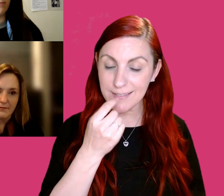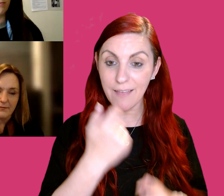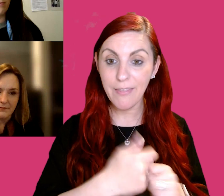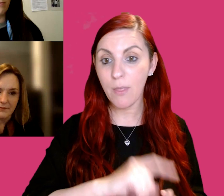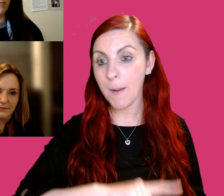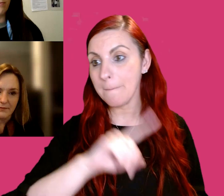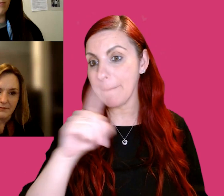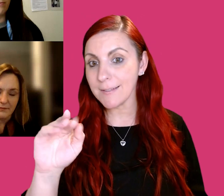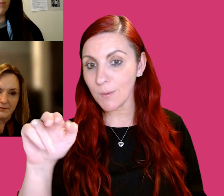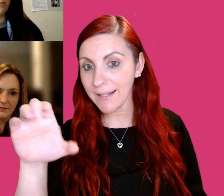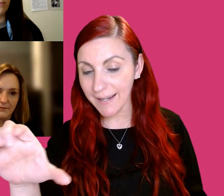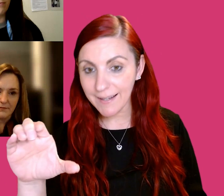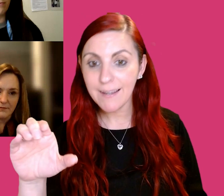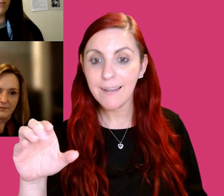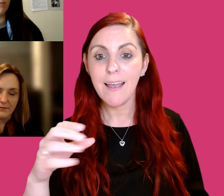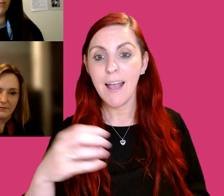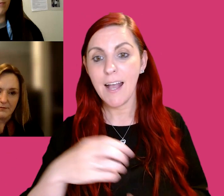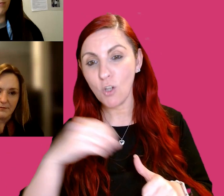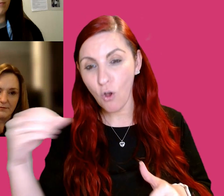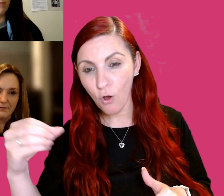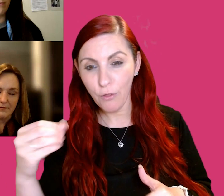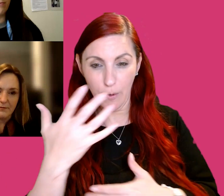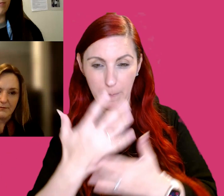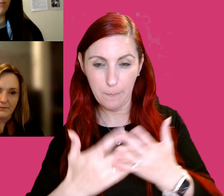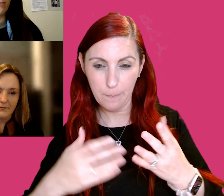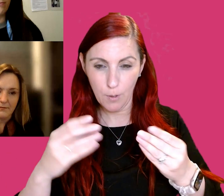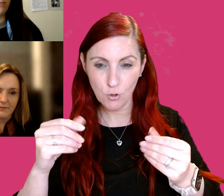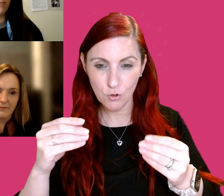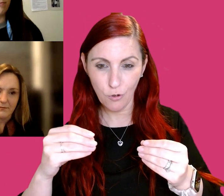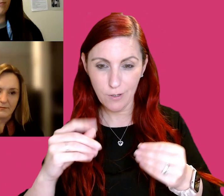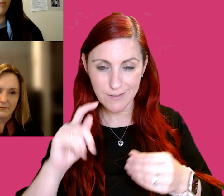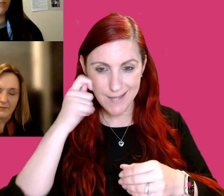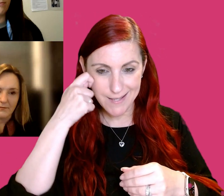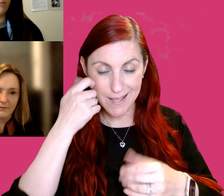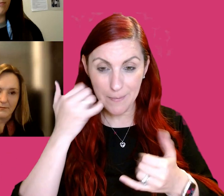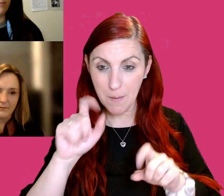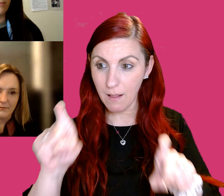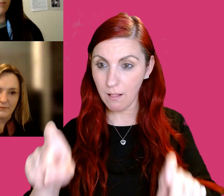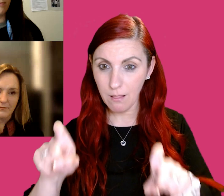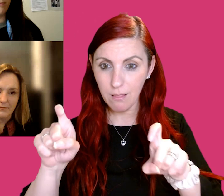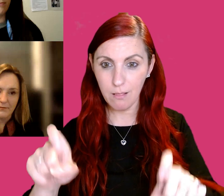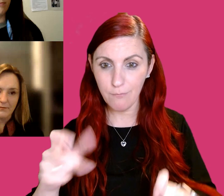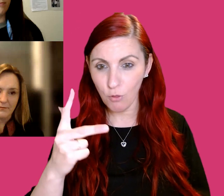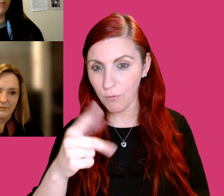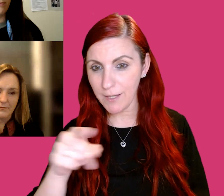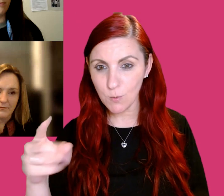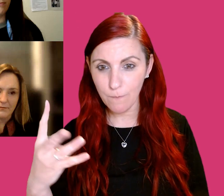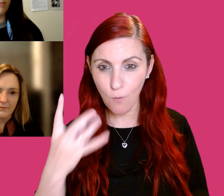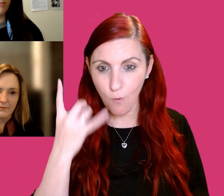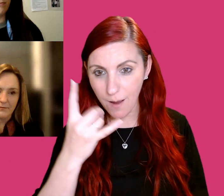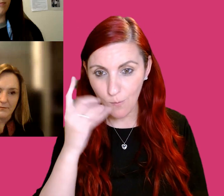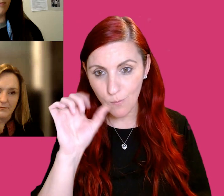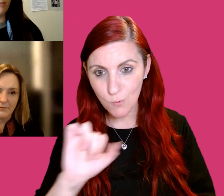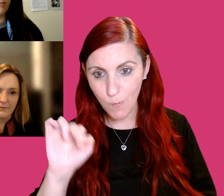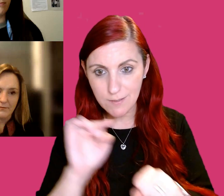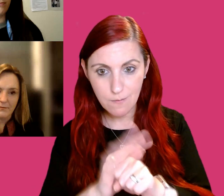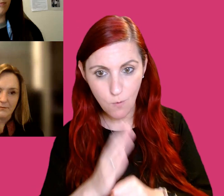the Clinic had another sugar level drawn and might have sat for 3 or 4 hours waiting for somebody to